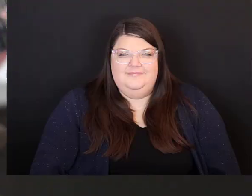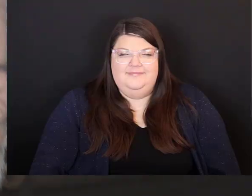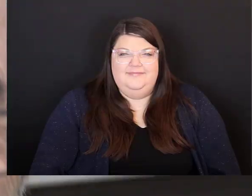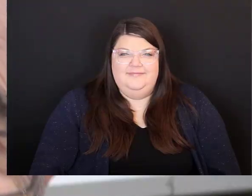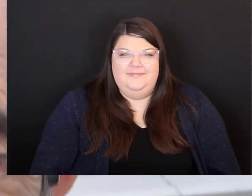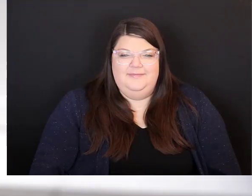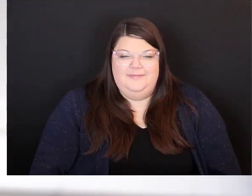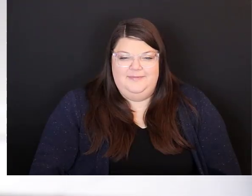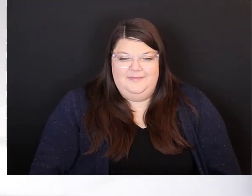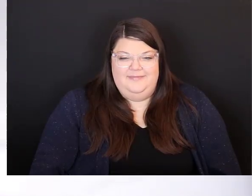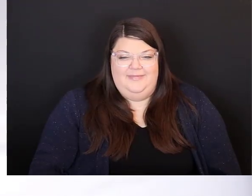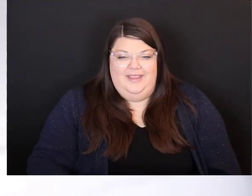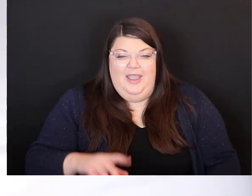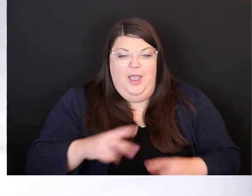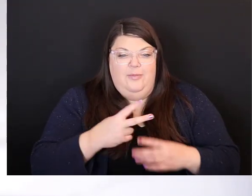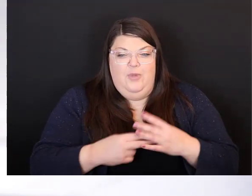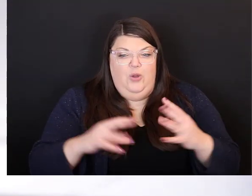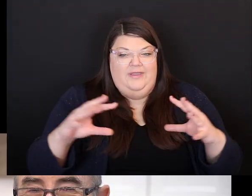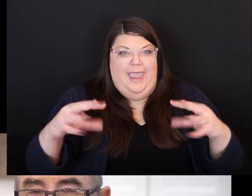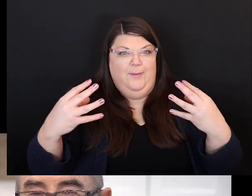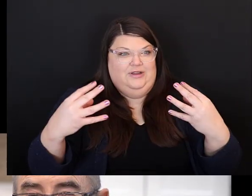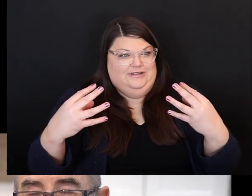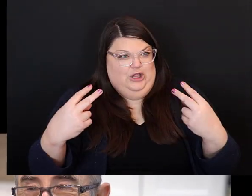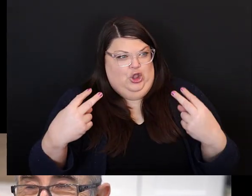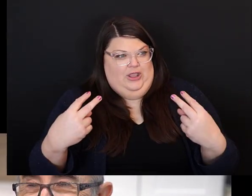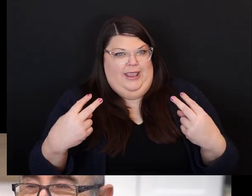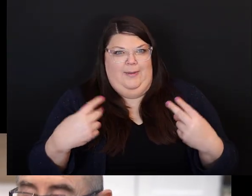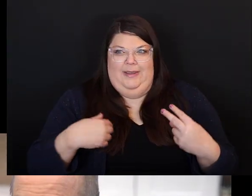Well, both cameras just turned at me. Hello.